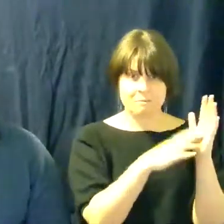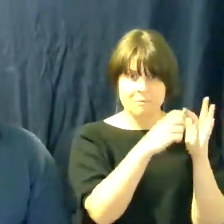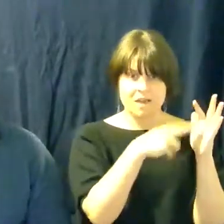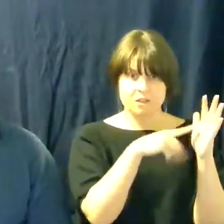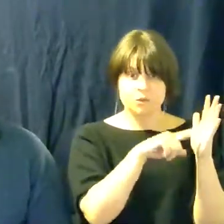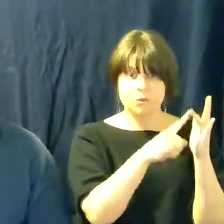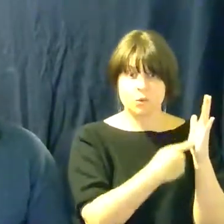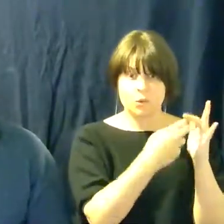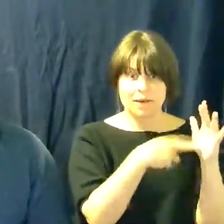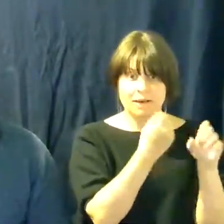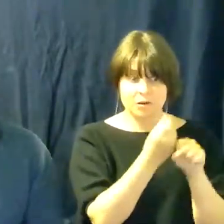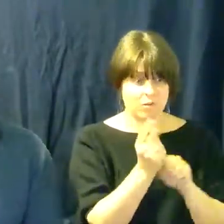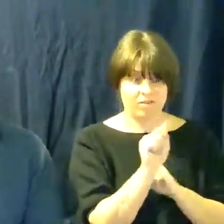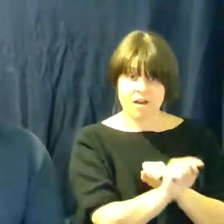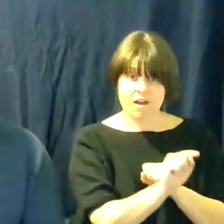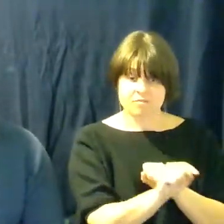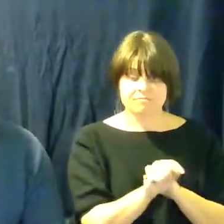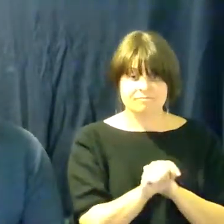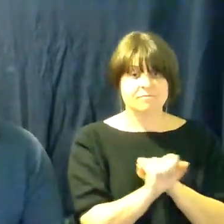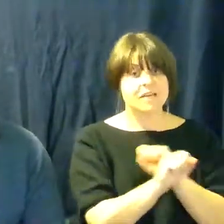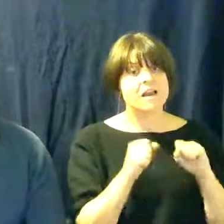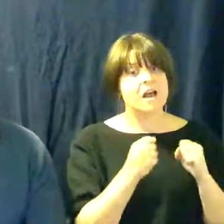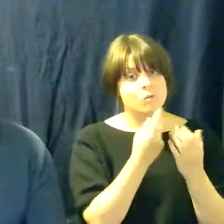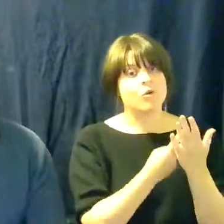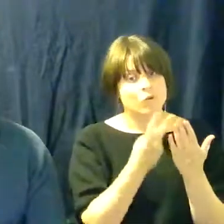with deafblindness.